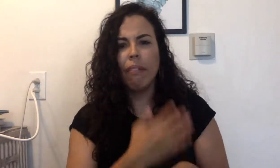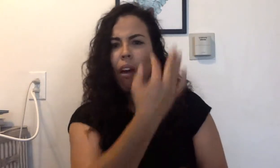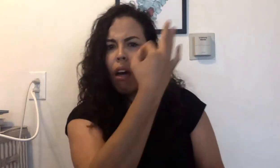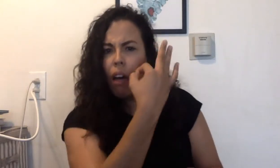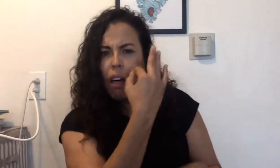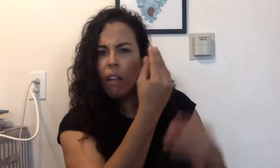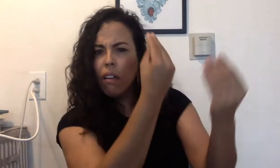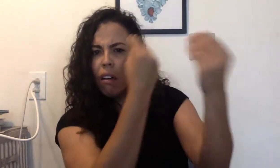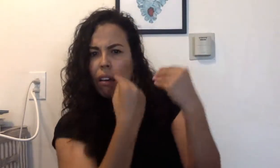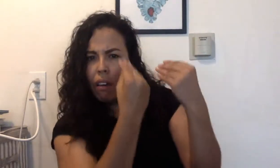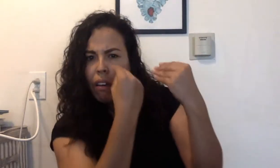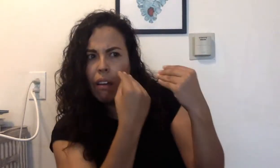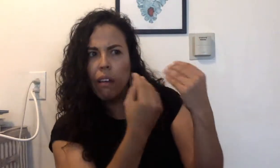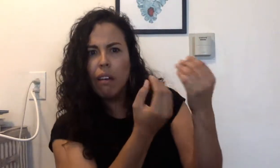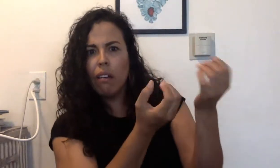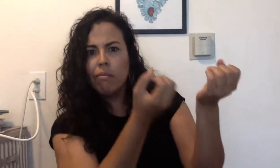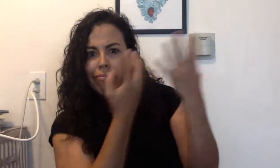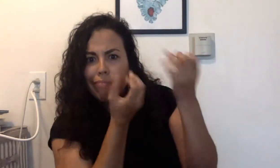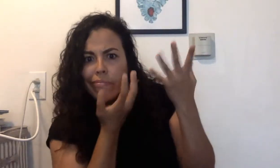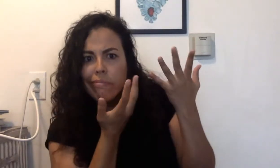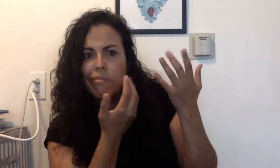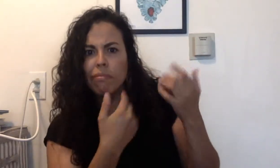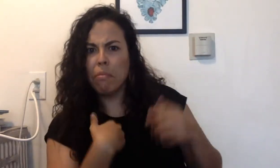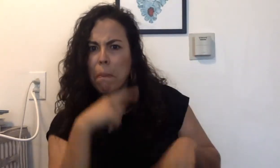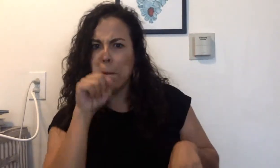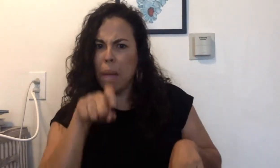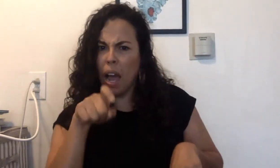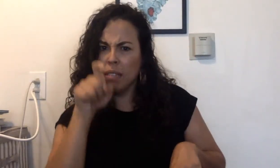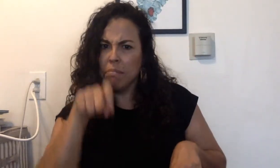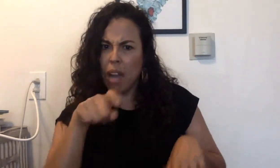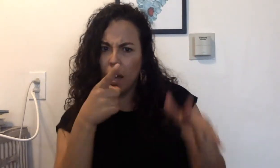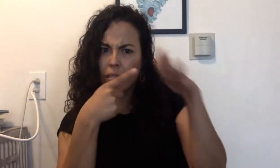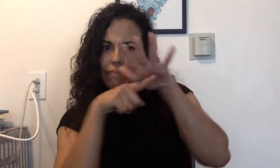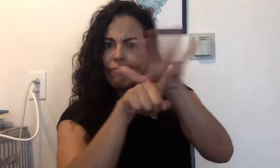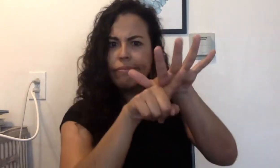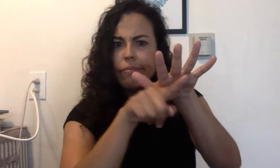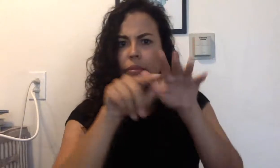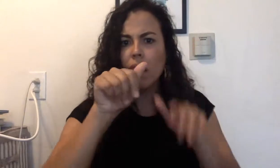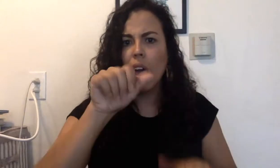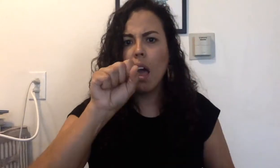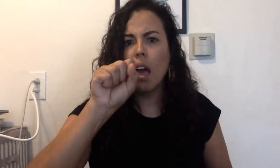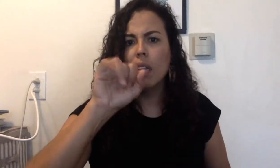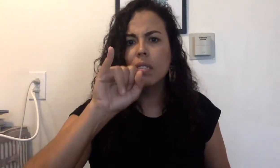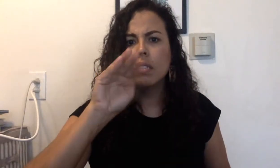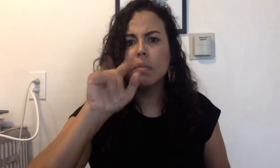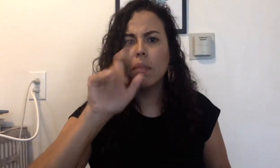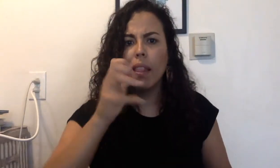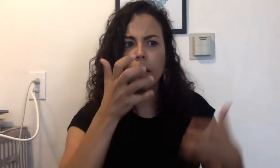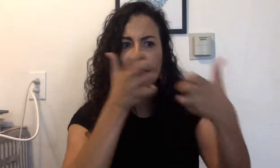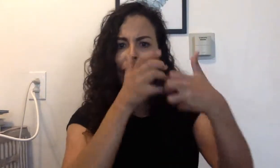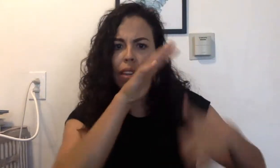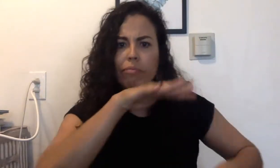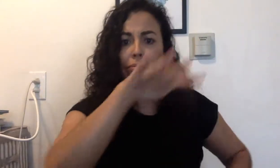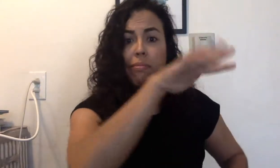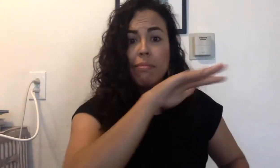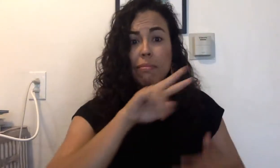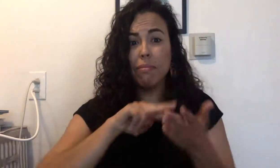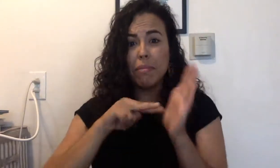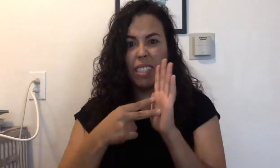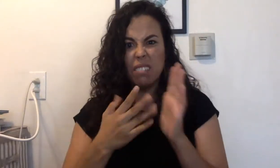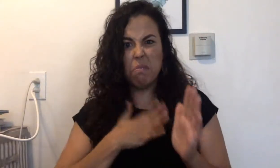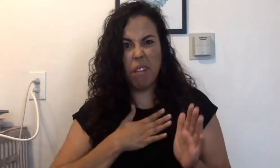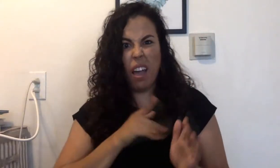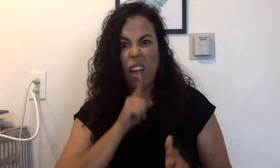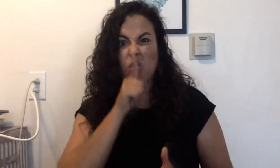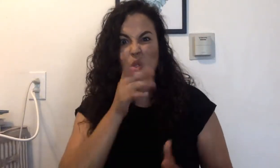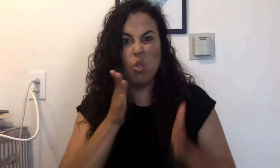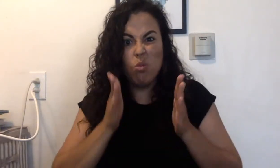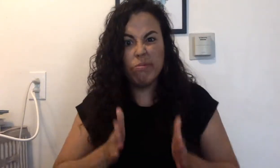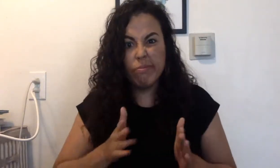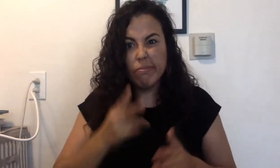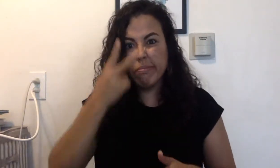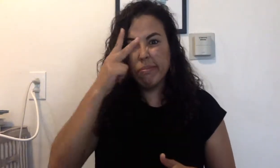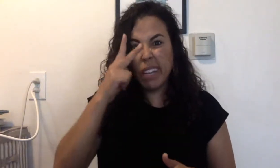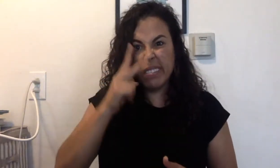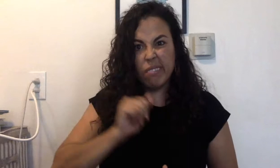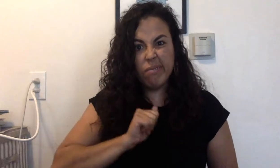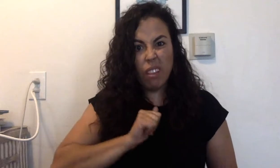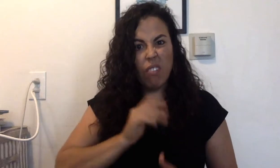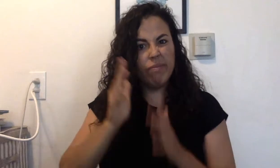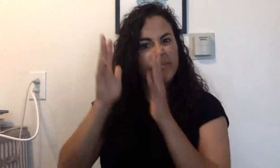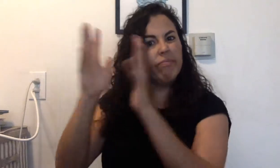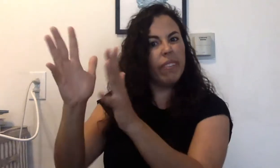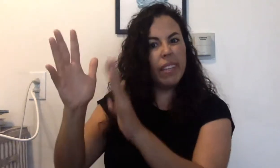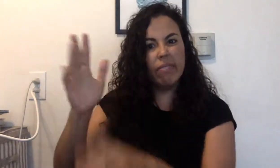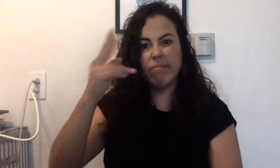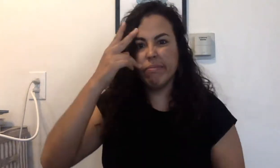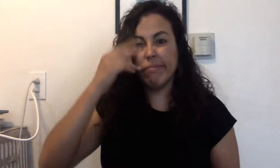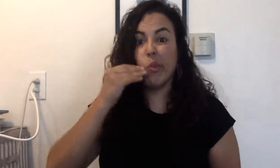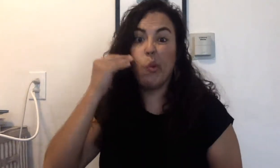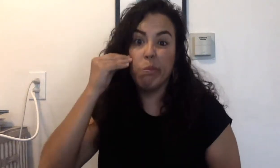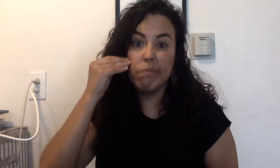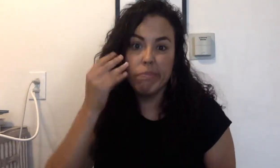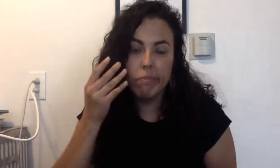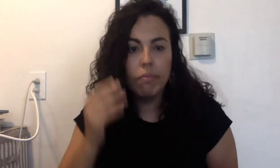Often times I was told to assimilate to the mainstreamed society to fit in and to leave my authentic Mexican self at home.